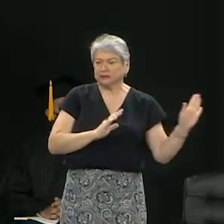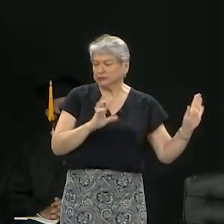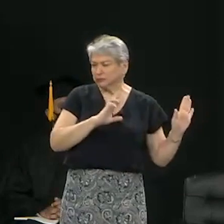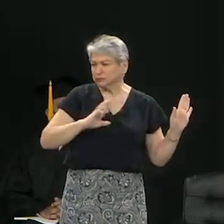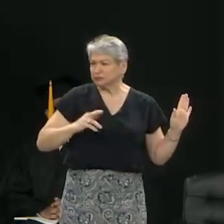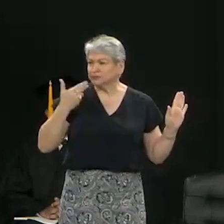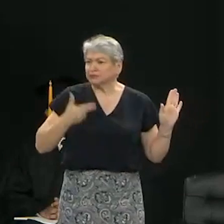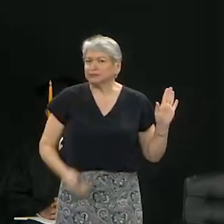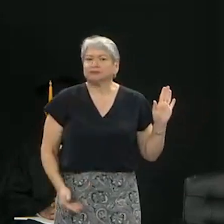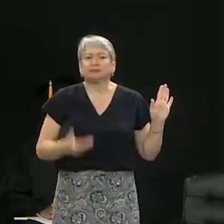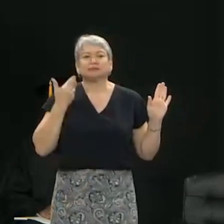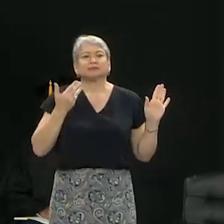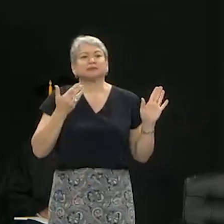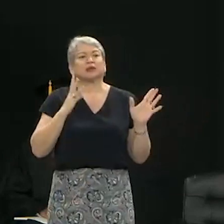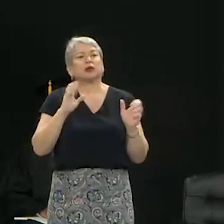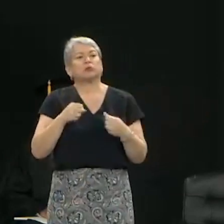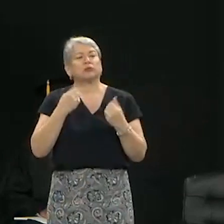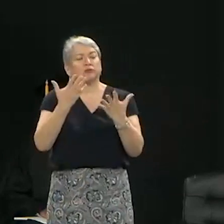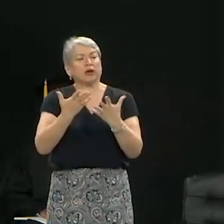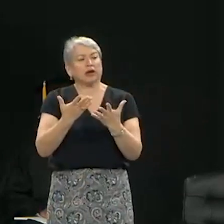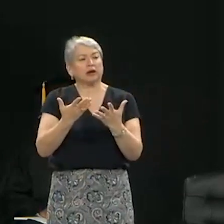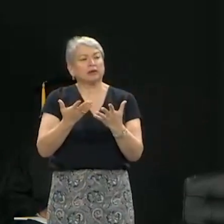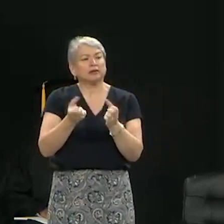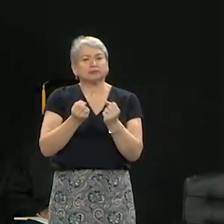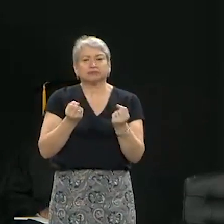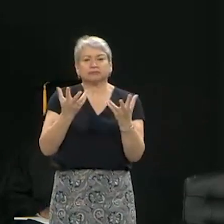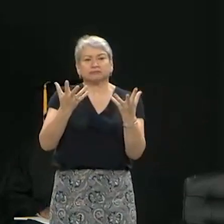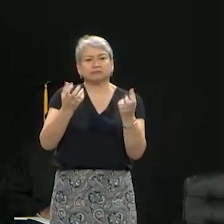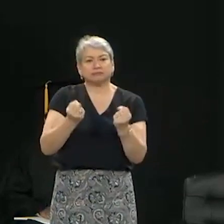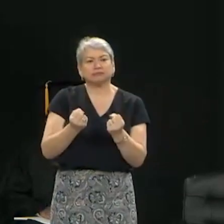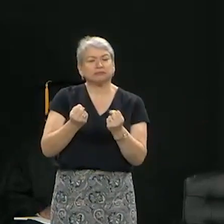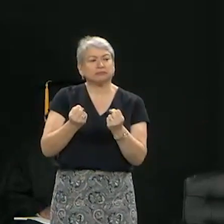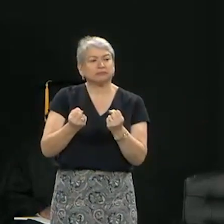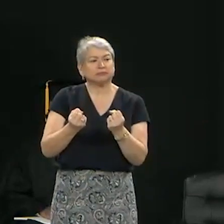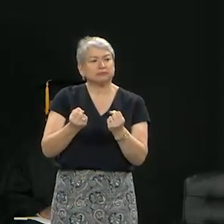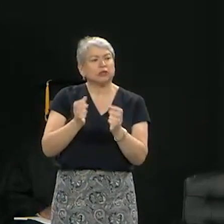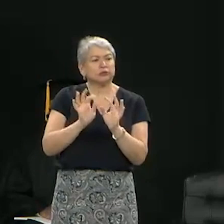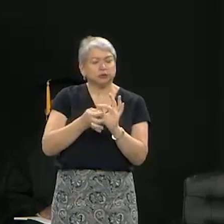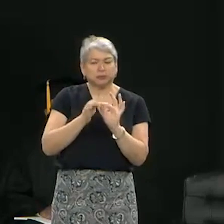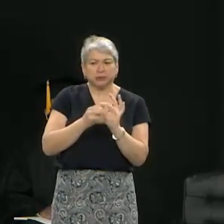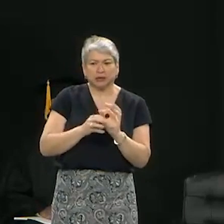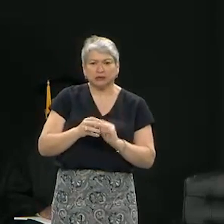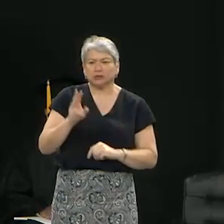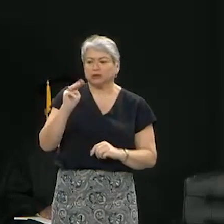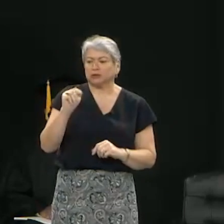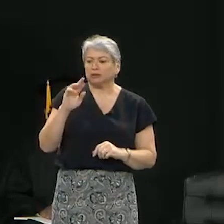providing sign interpretation for our ceremony this evening, is Ms. Margo Buisson;